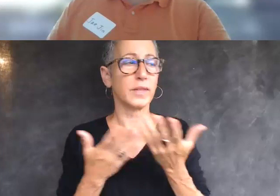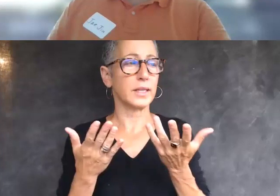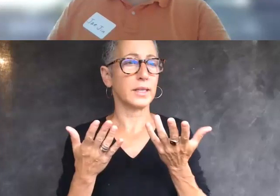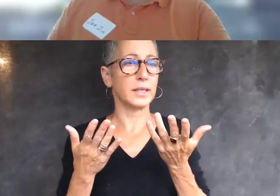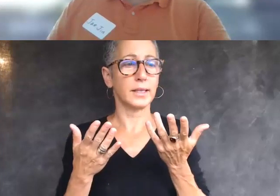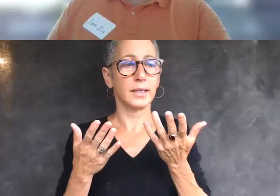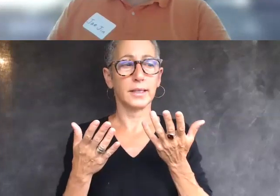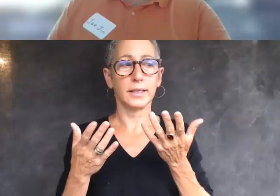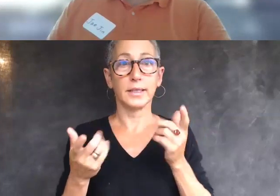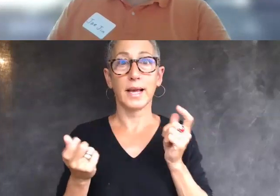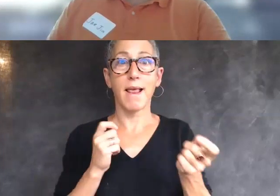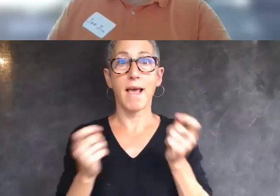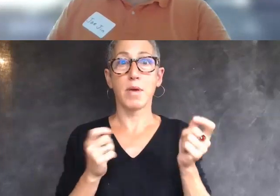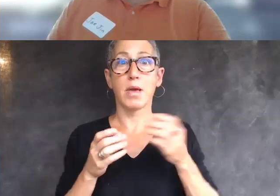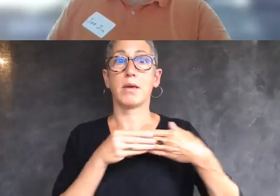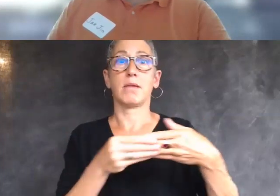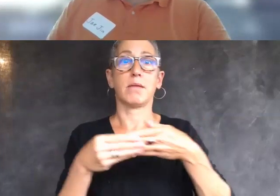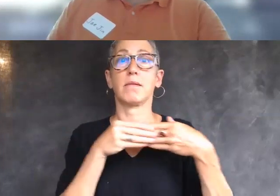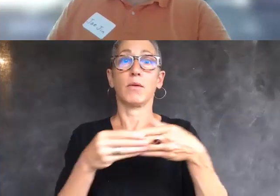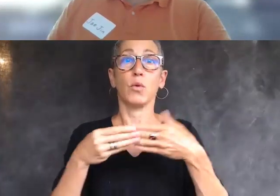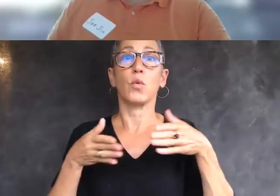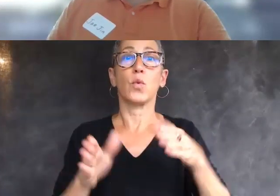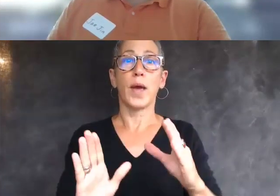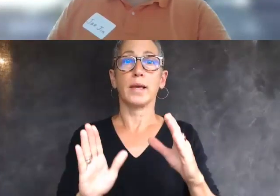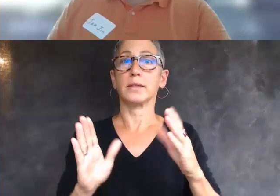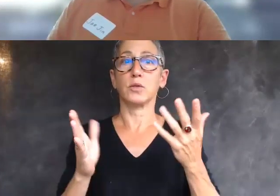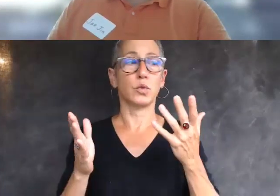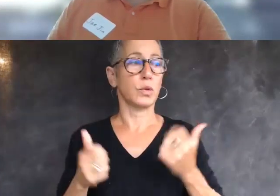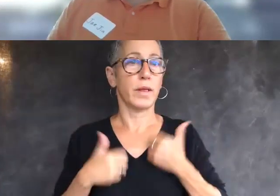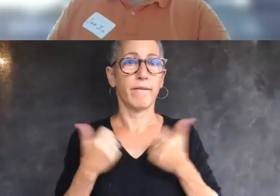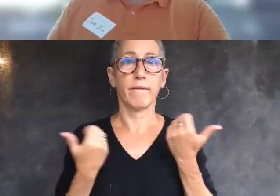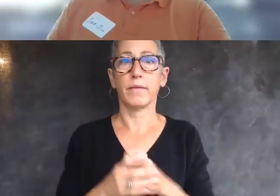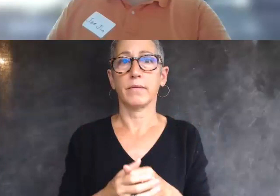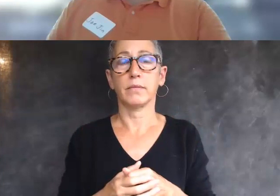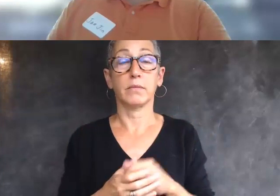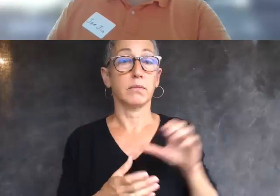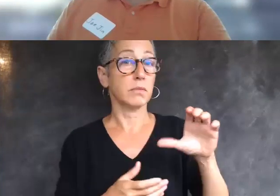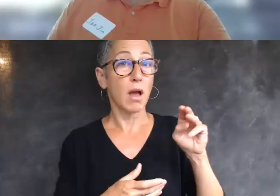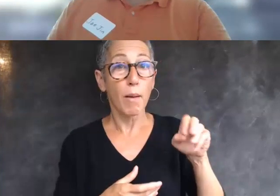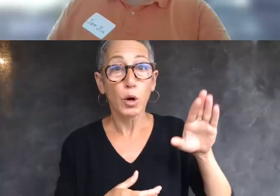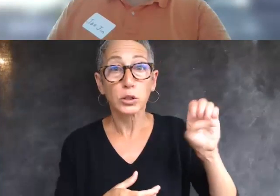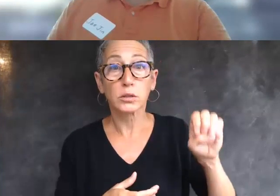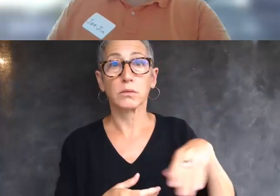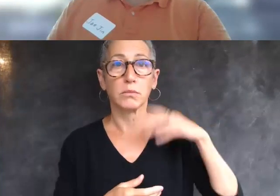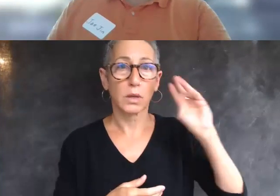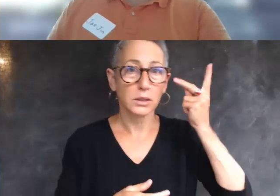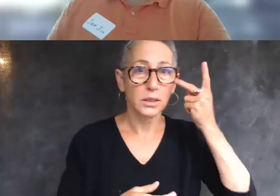completely different structure of economy, commerce, politics, socialization, education.